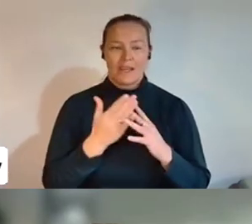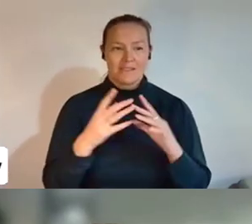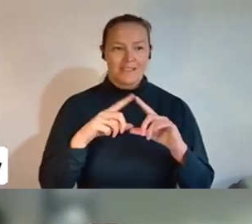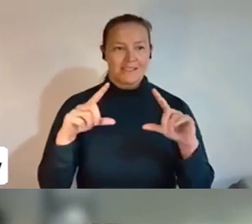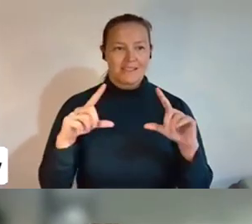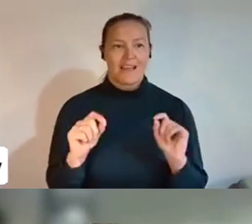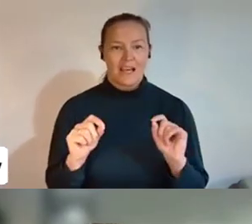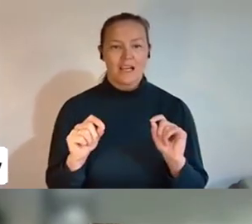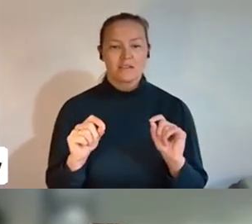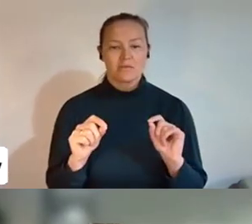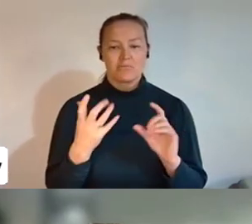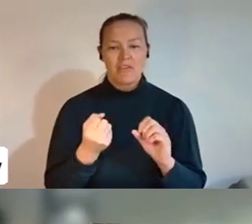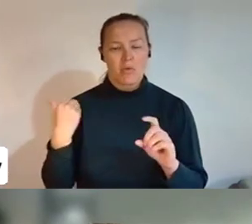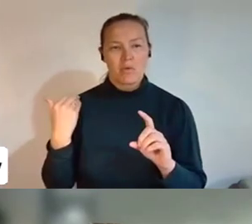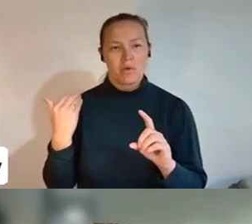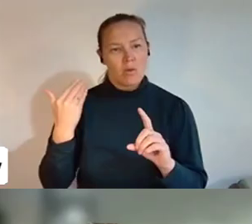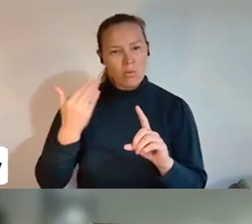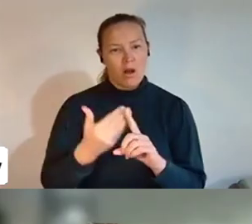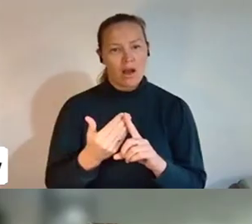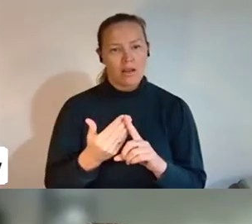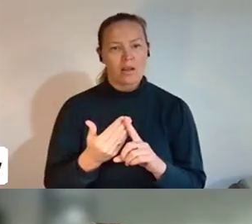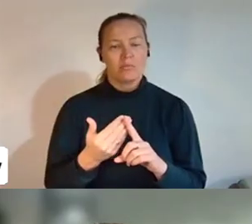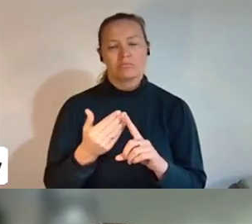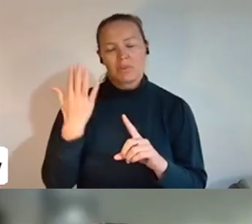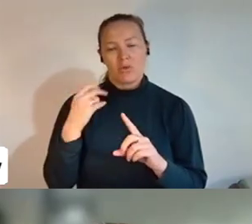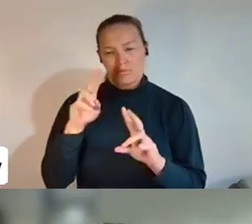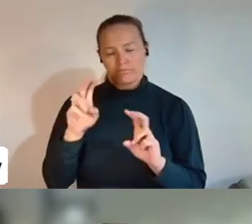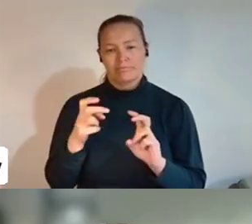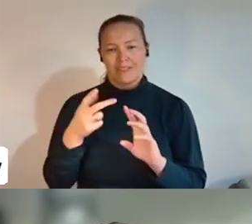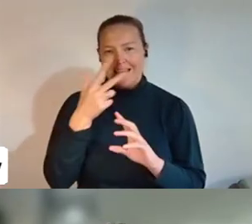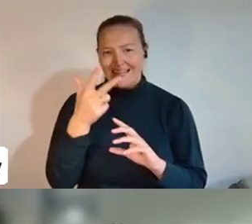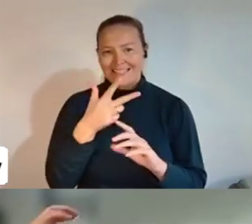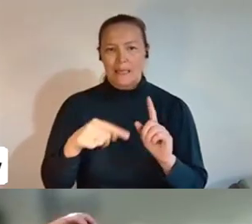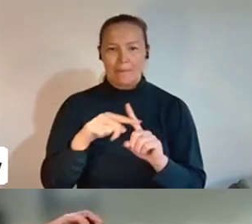for a long time in the form of the 18+ card, we've made a series of changes that I'd like to